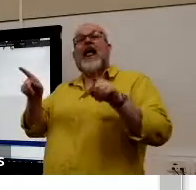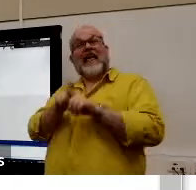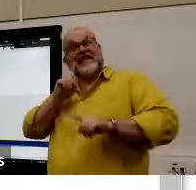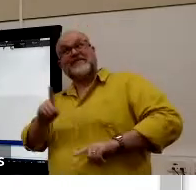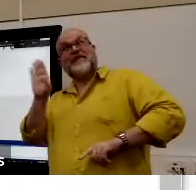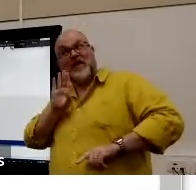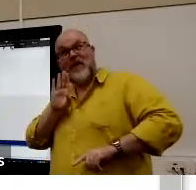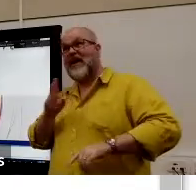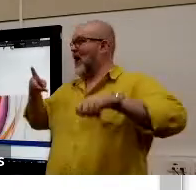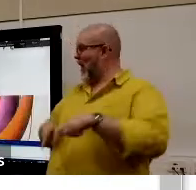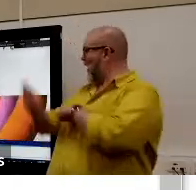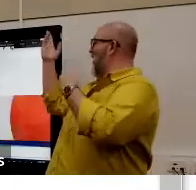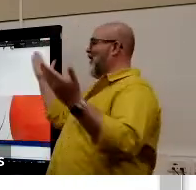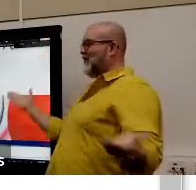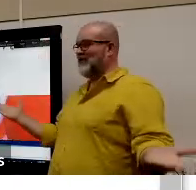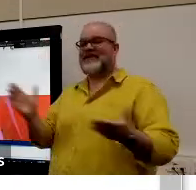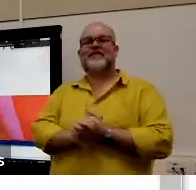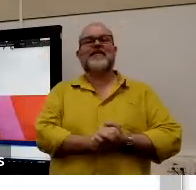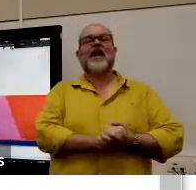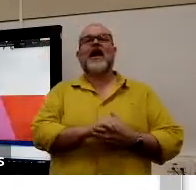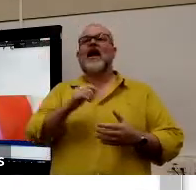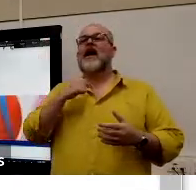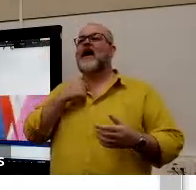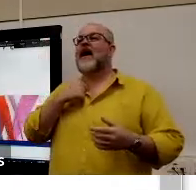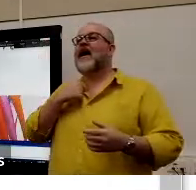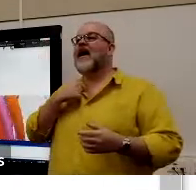Okay. As I said before, we're launching the website.